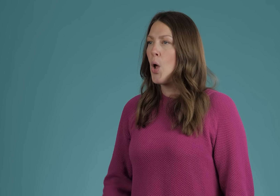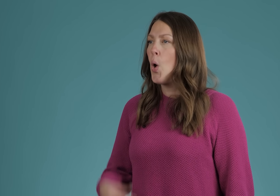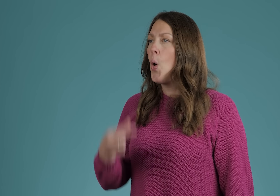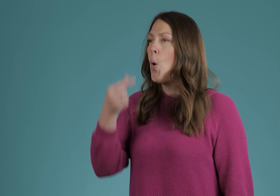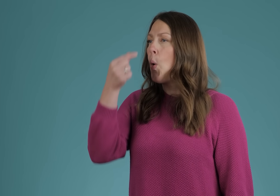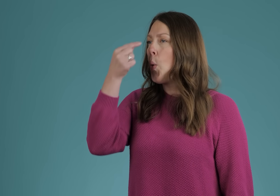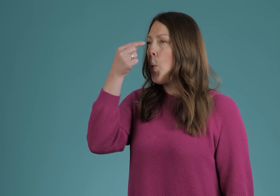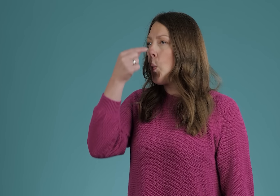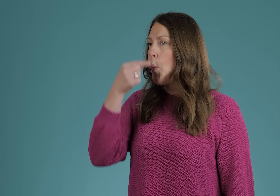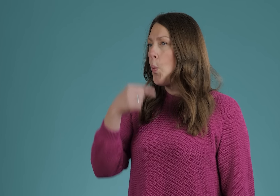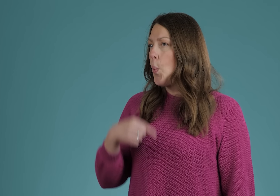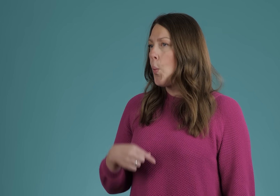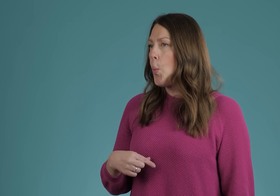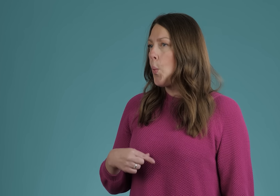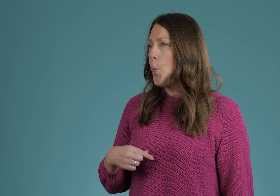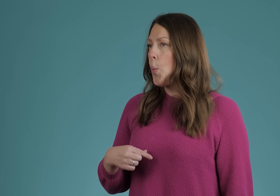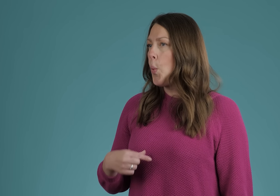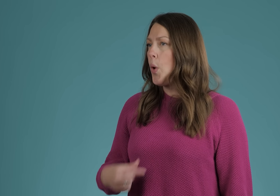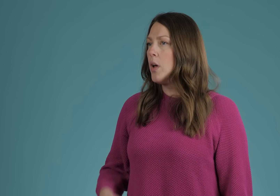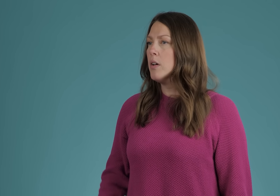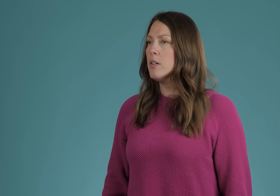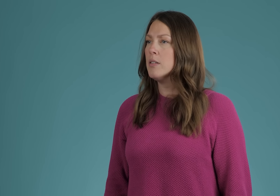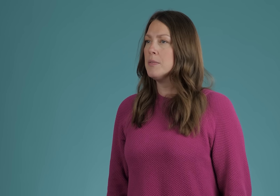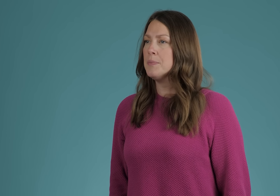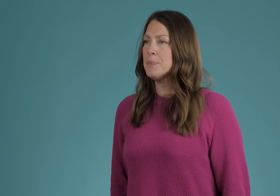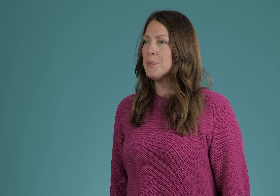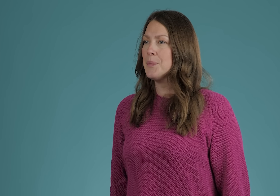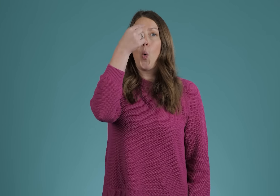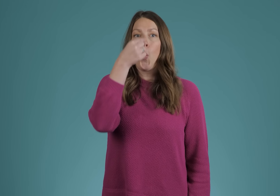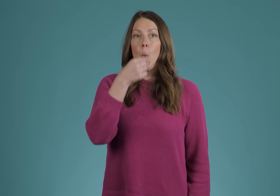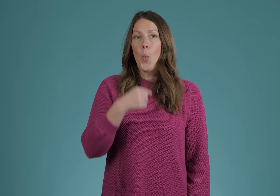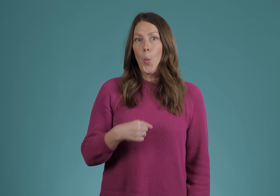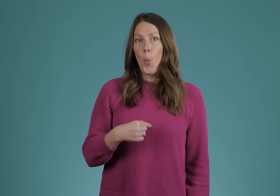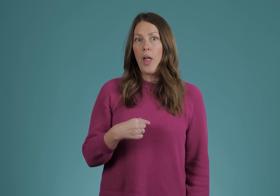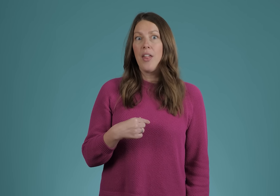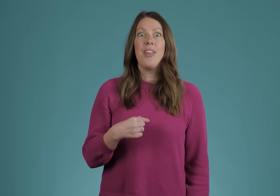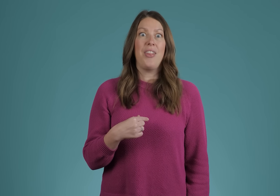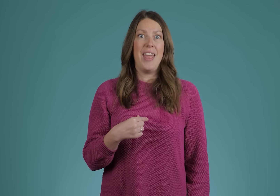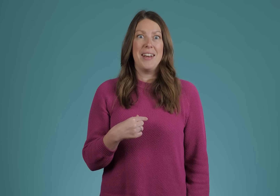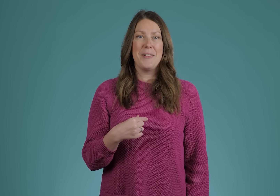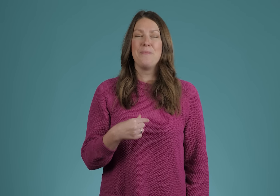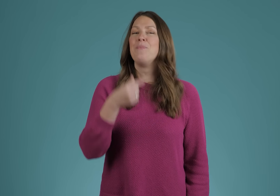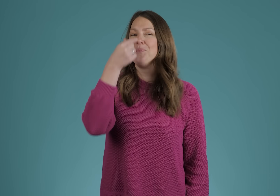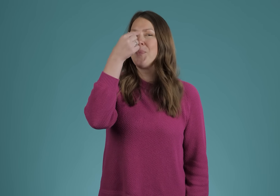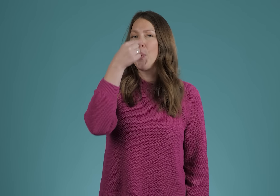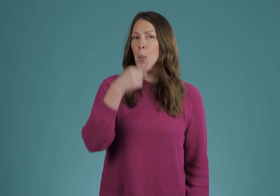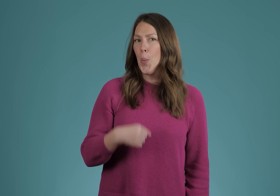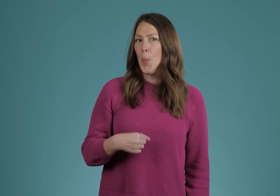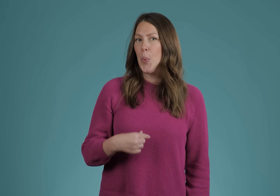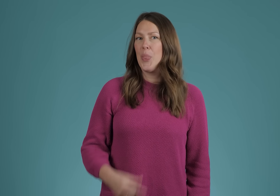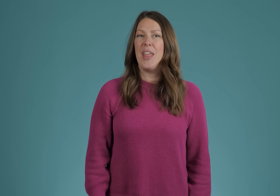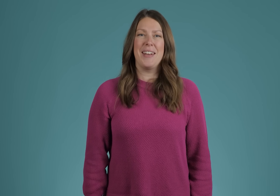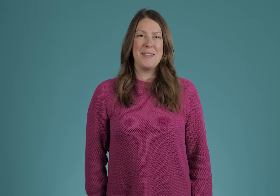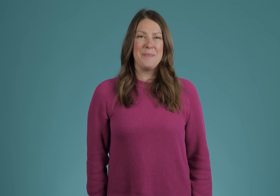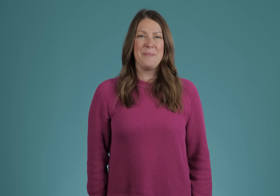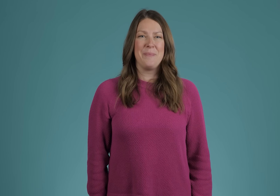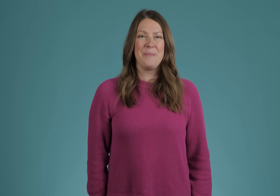You have a g shaped hand coming down with the face up Thin